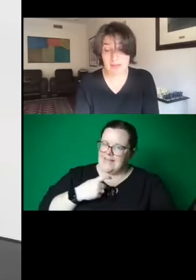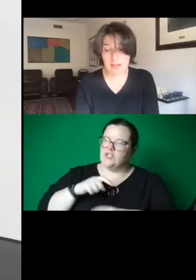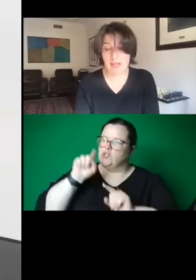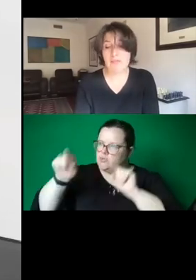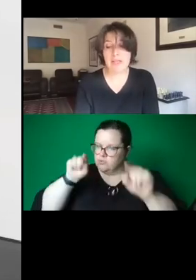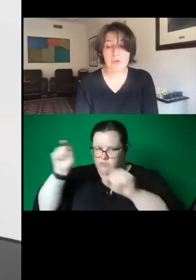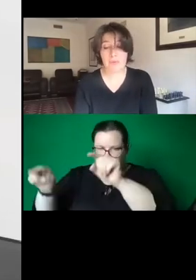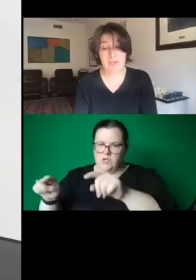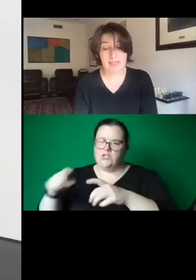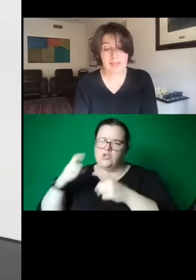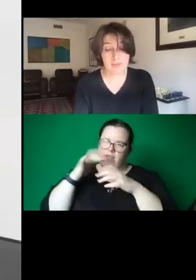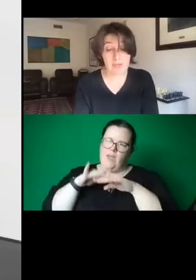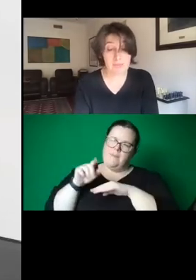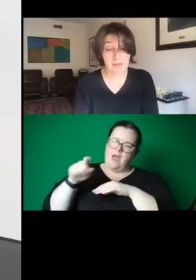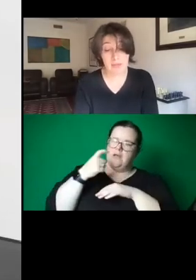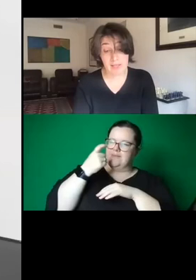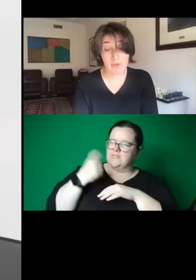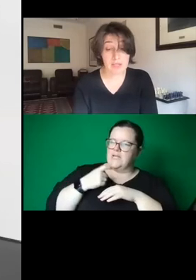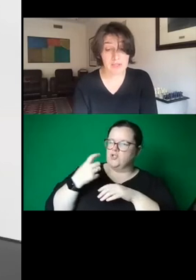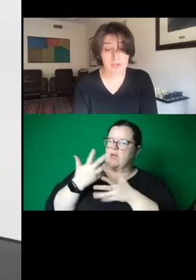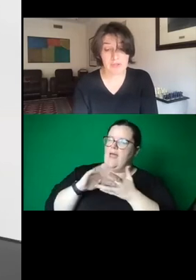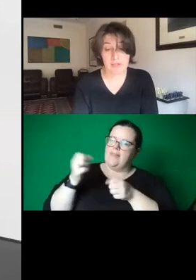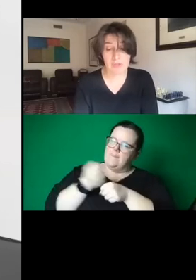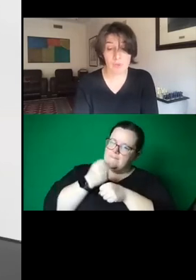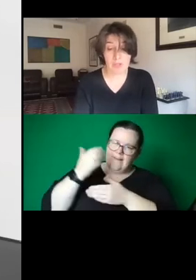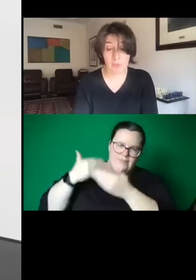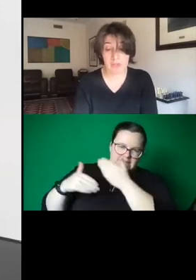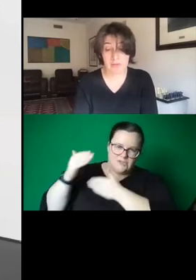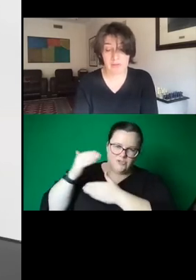and failed to represent run parallel to the histories i've been working with